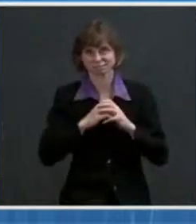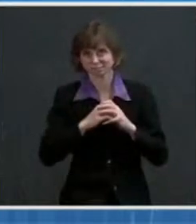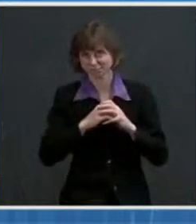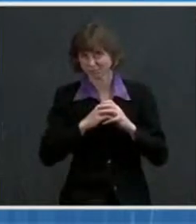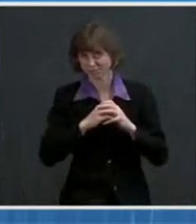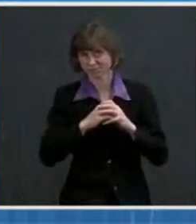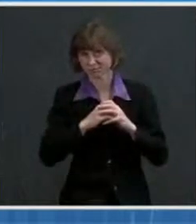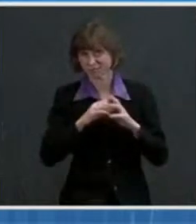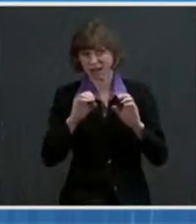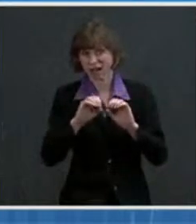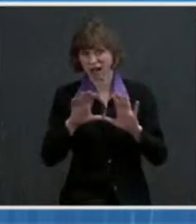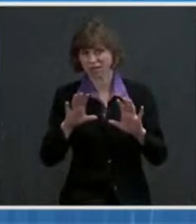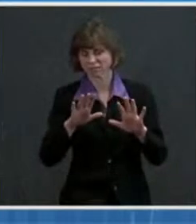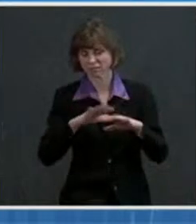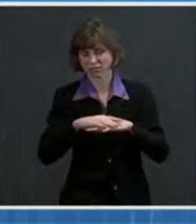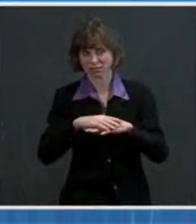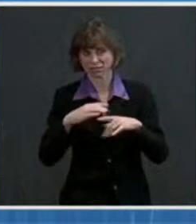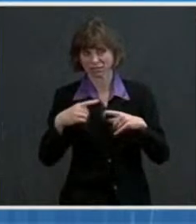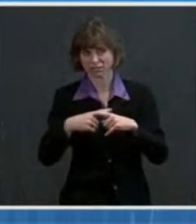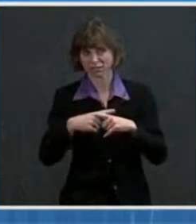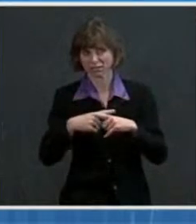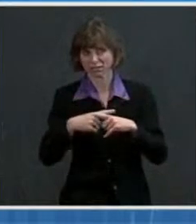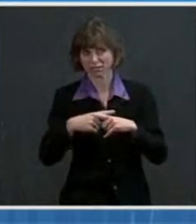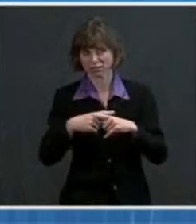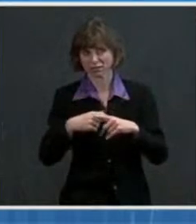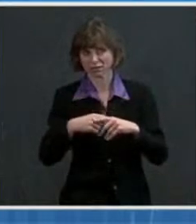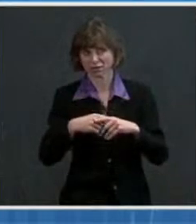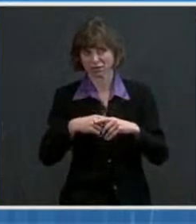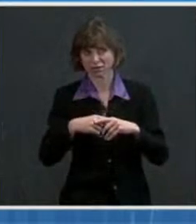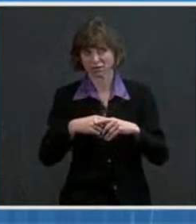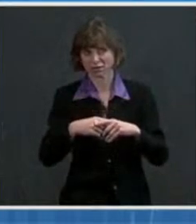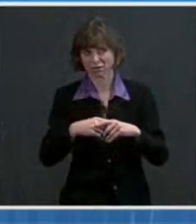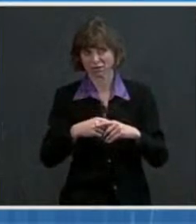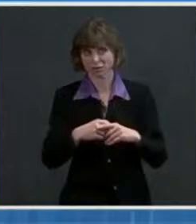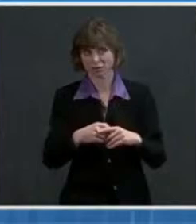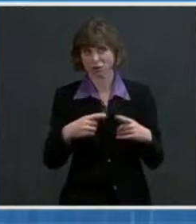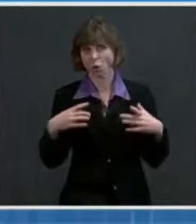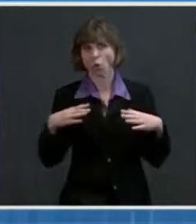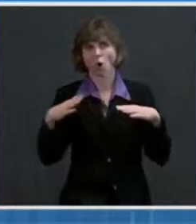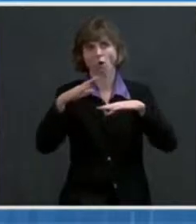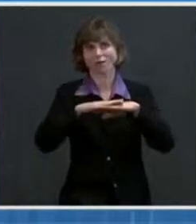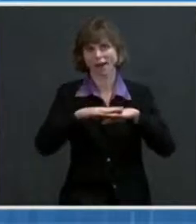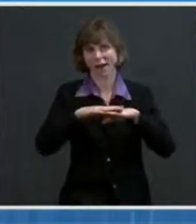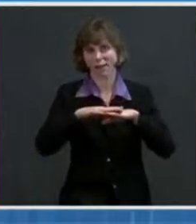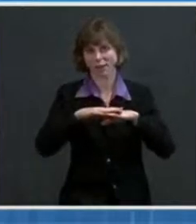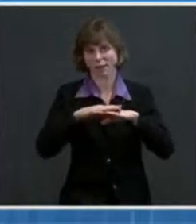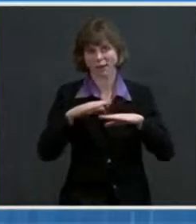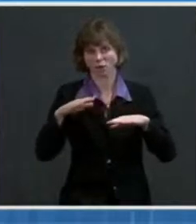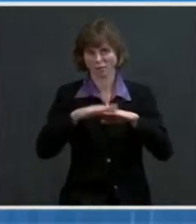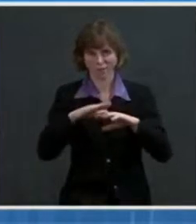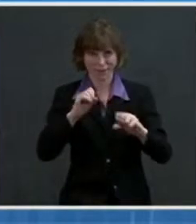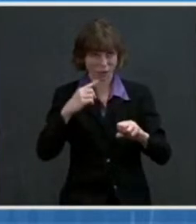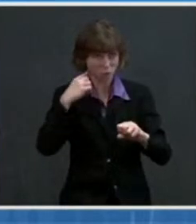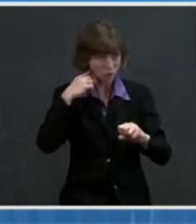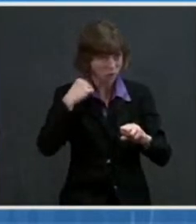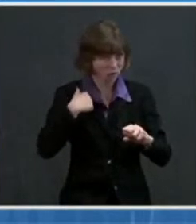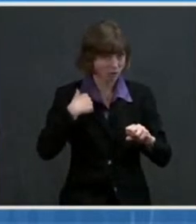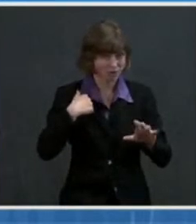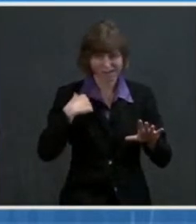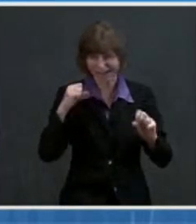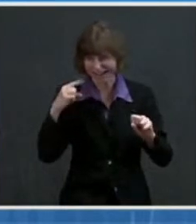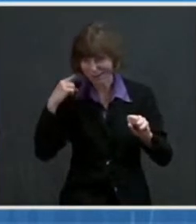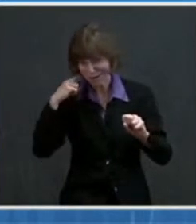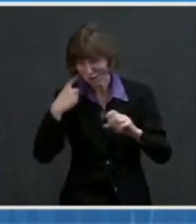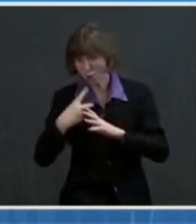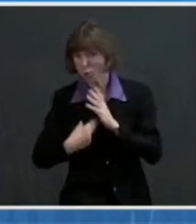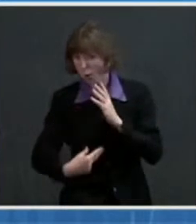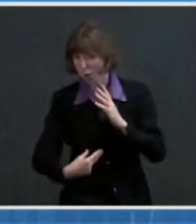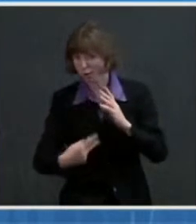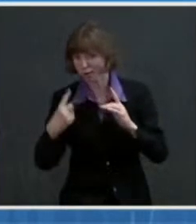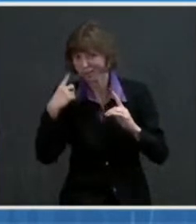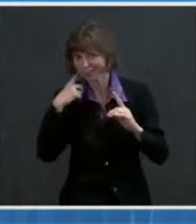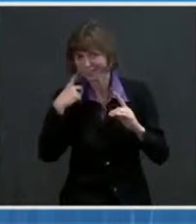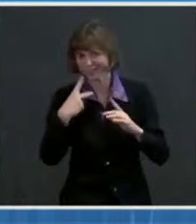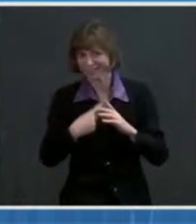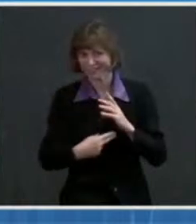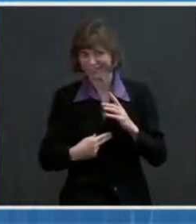Reporter: HI EVERYONE, HAPPY